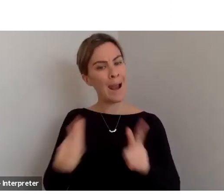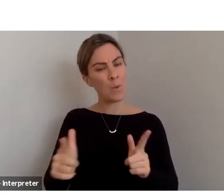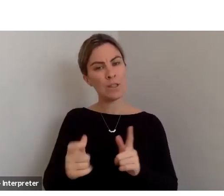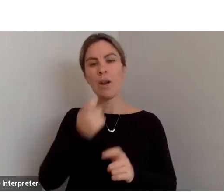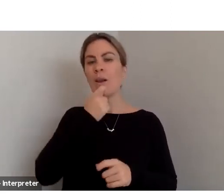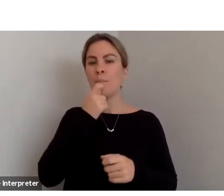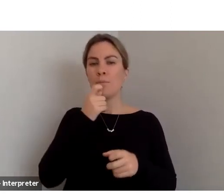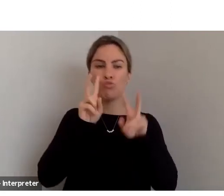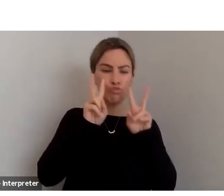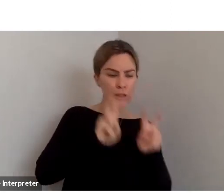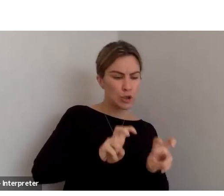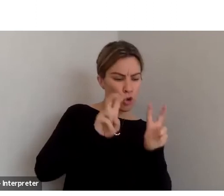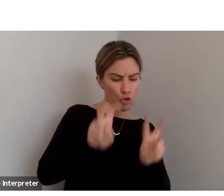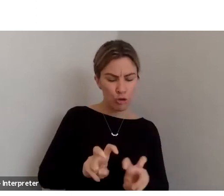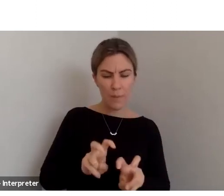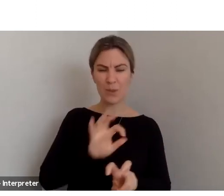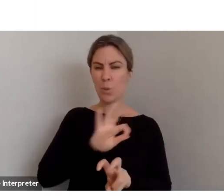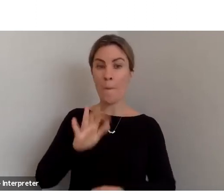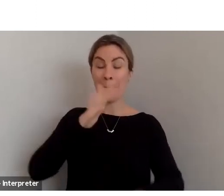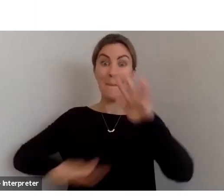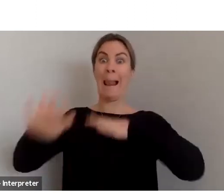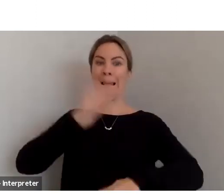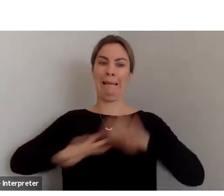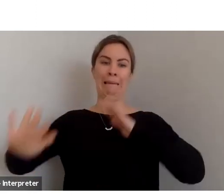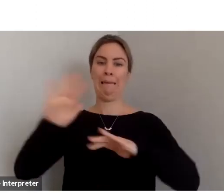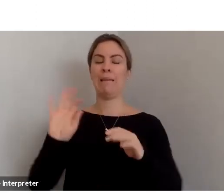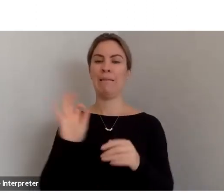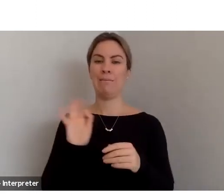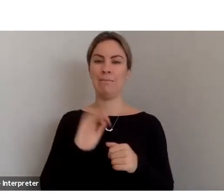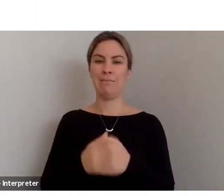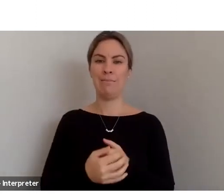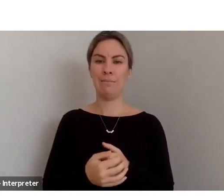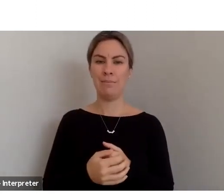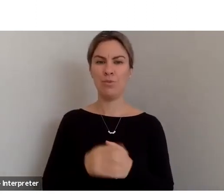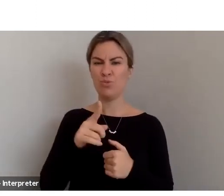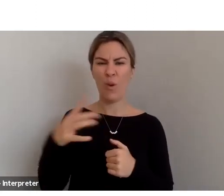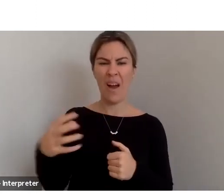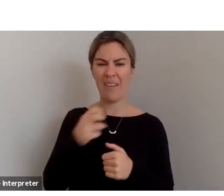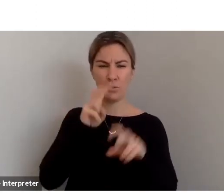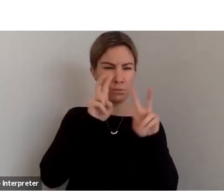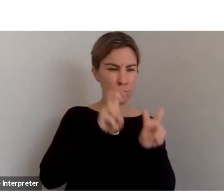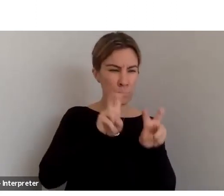But don't panic! You don't have to do the sect every word, you don't have to freak out.